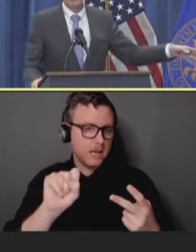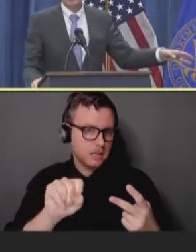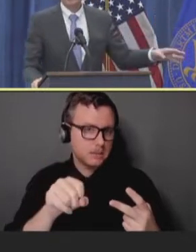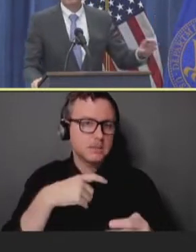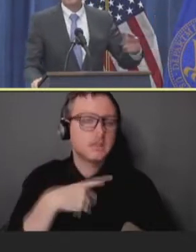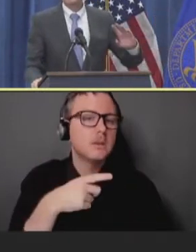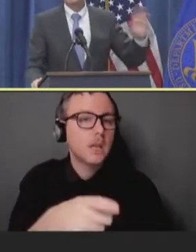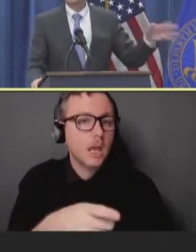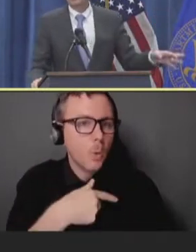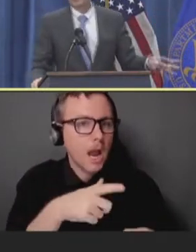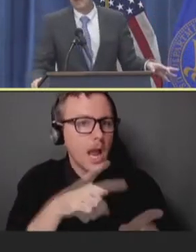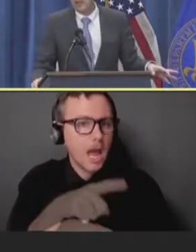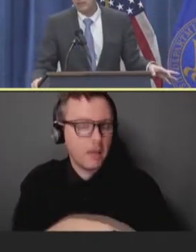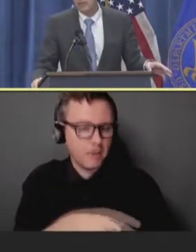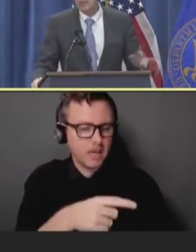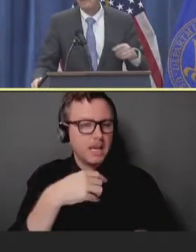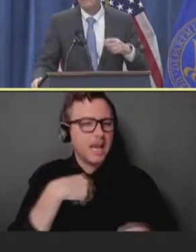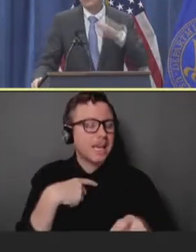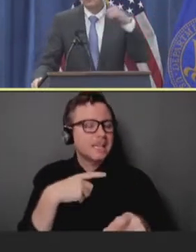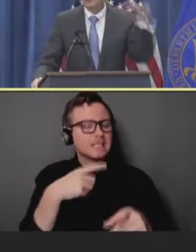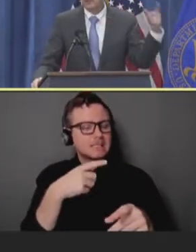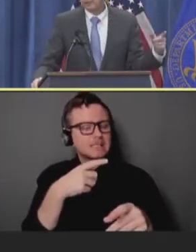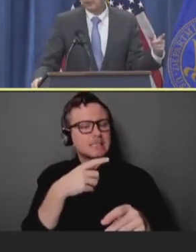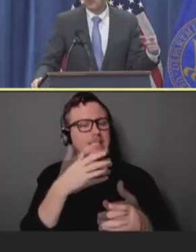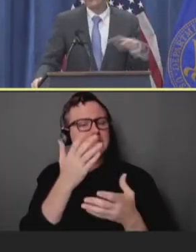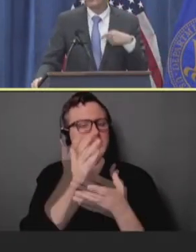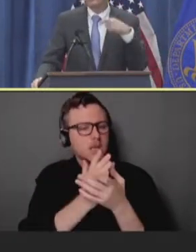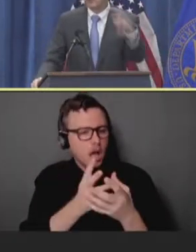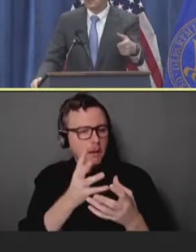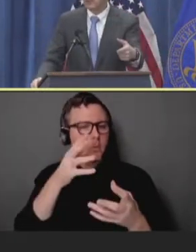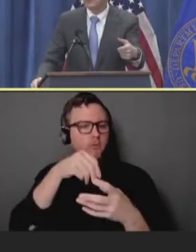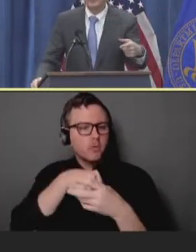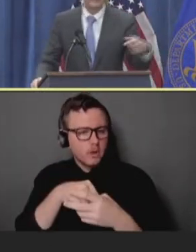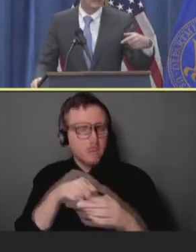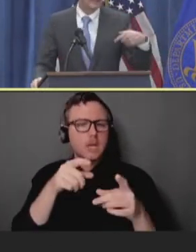killing brain cells that whole time until enough are gone that a person comes into clinic